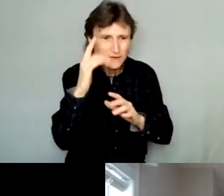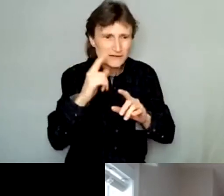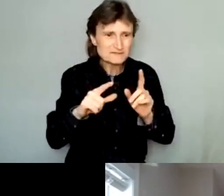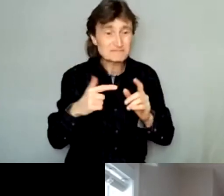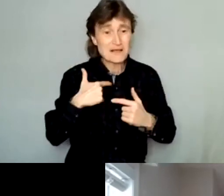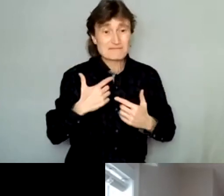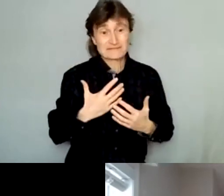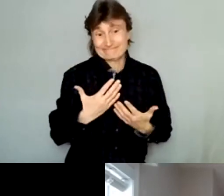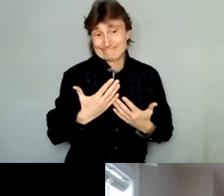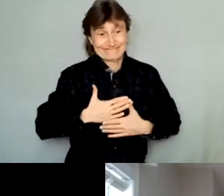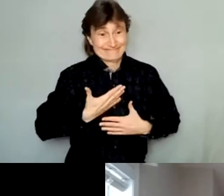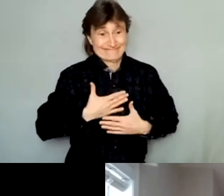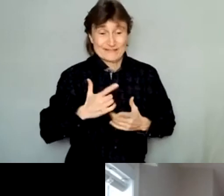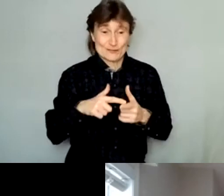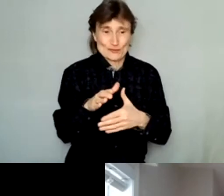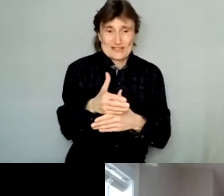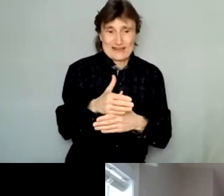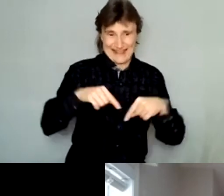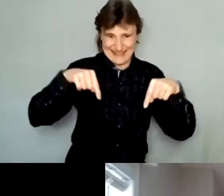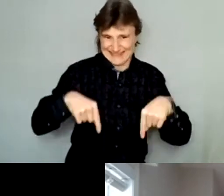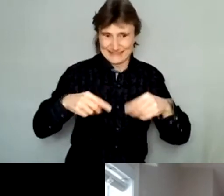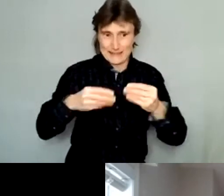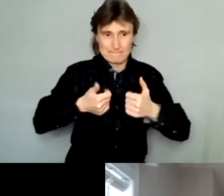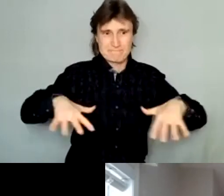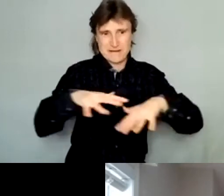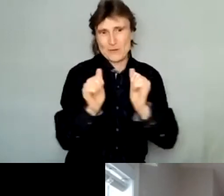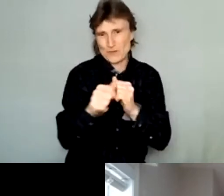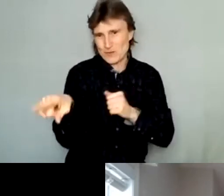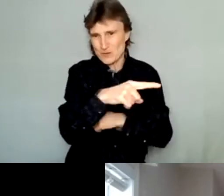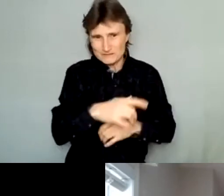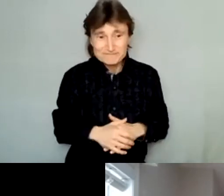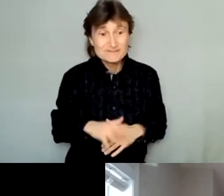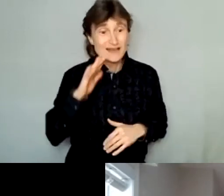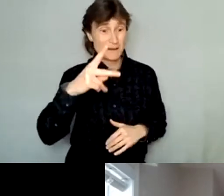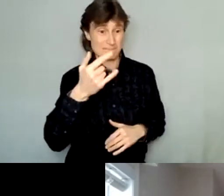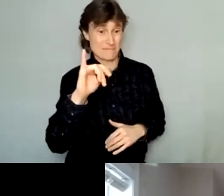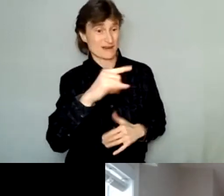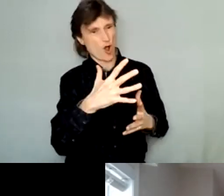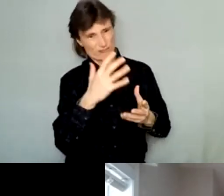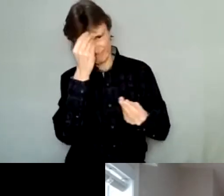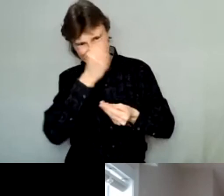share some digital space and time with you. As Patti mentioned, my name is Brandy Dahrouge.